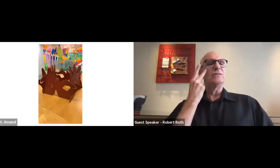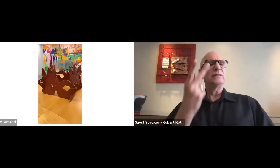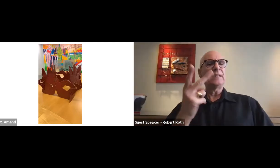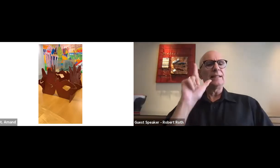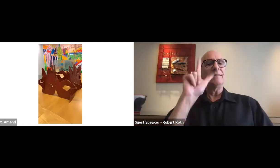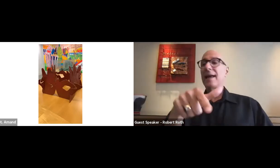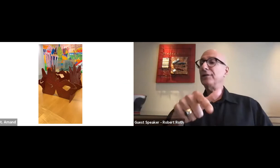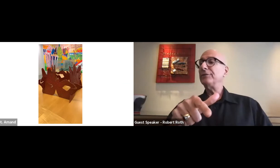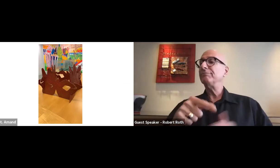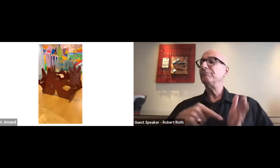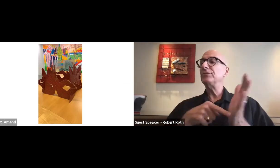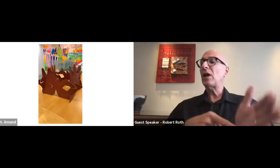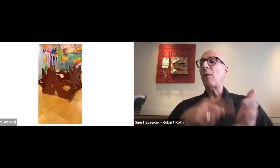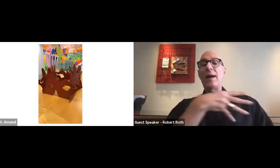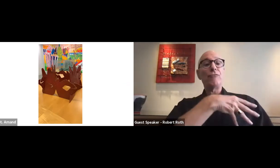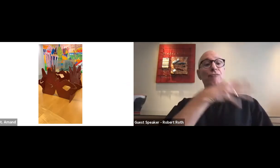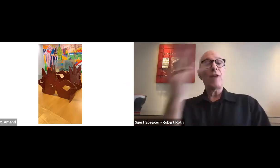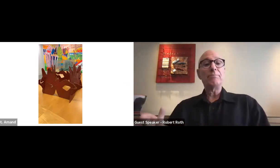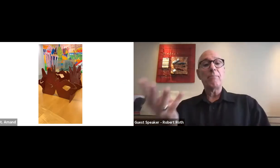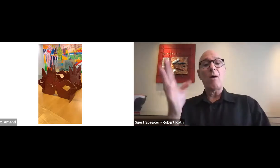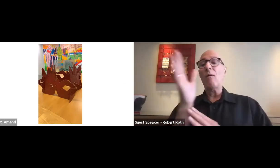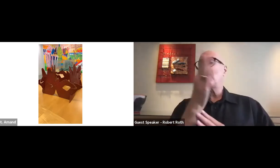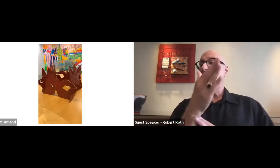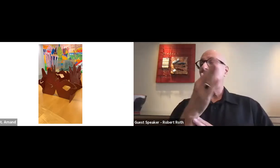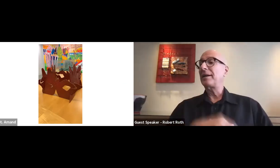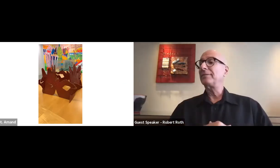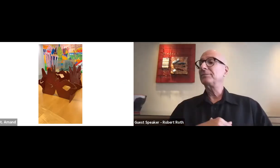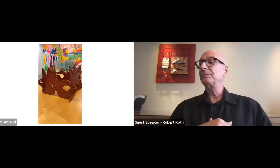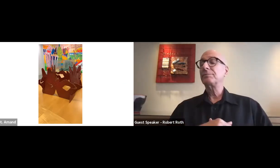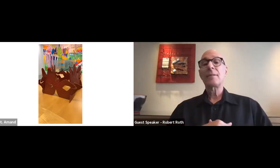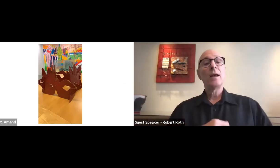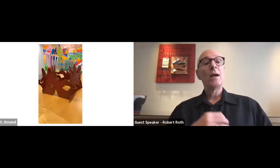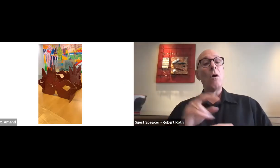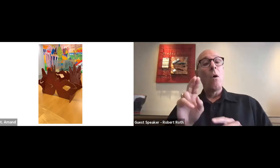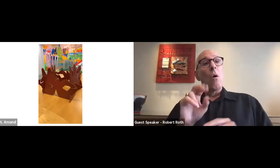you've probably seen a picture of his flag, a gay pride flag. We're going to show that picture later if you haven't seen it